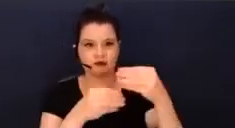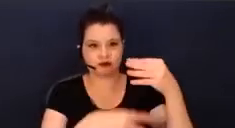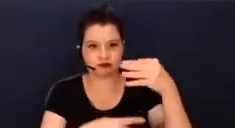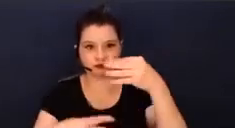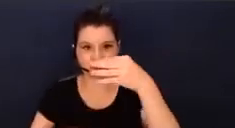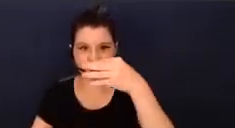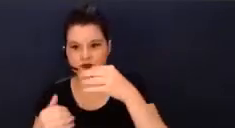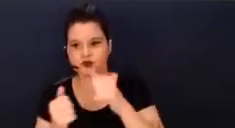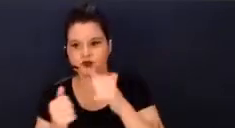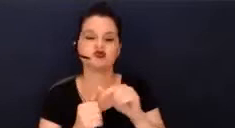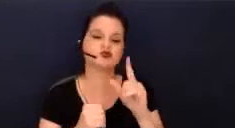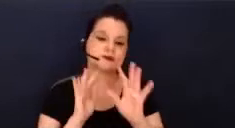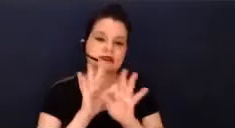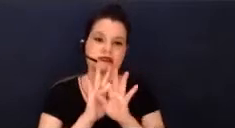to the selection pane that way.